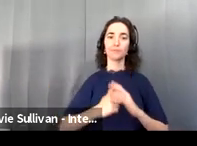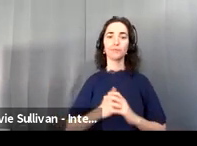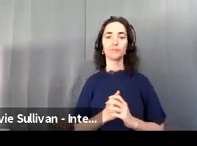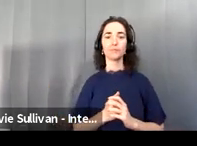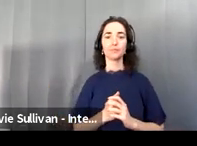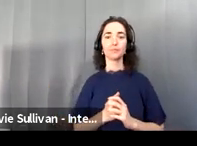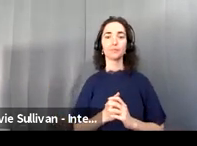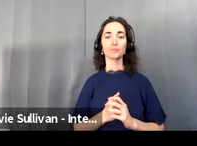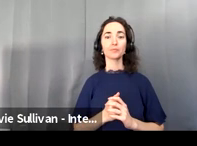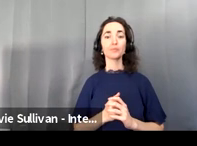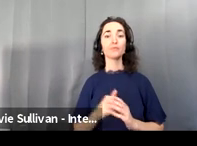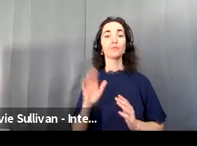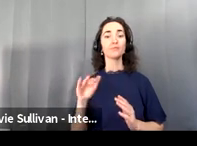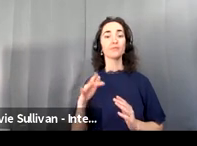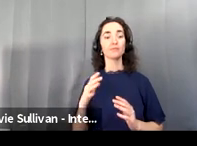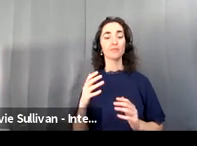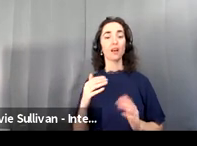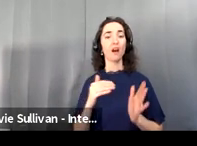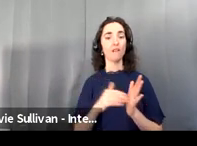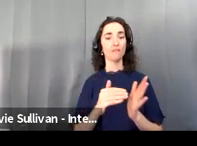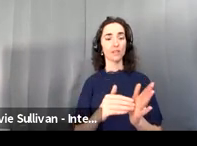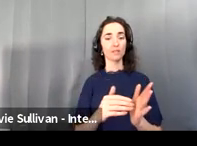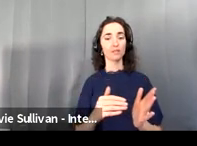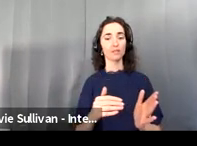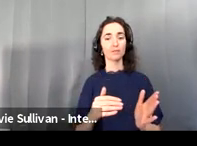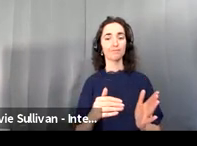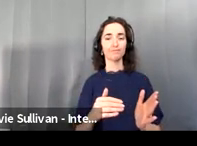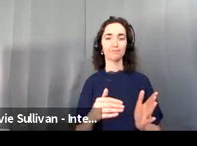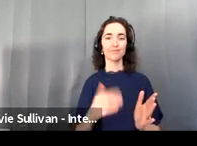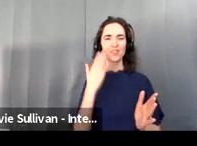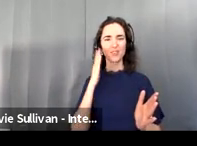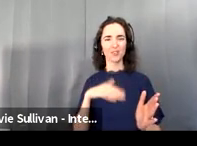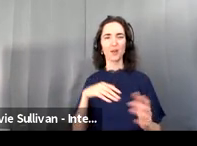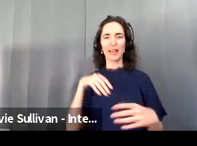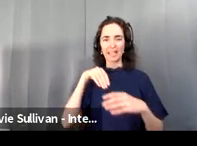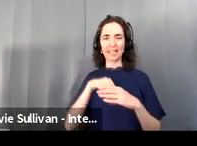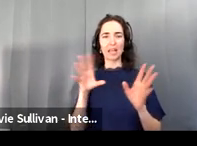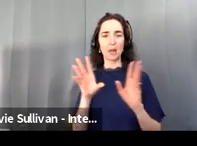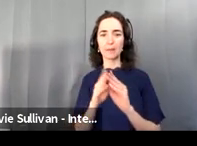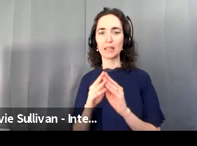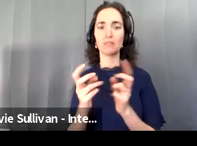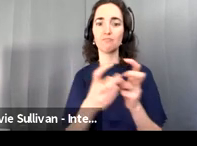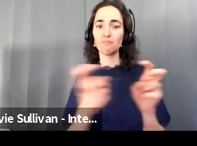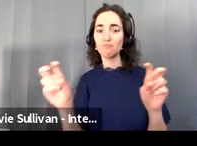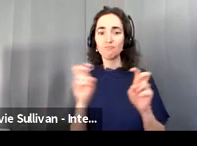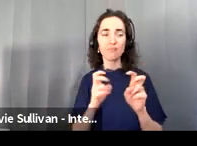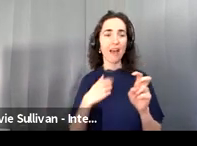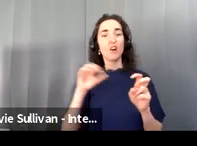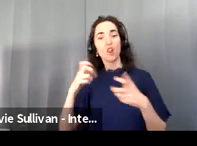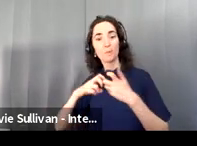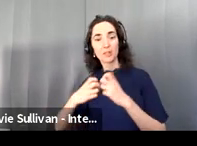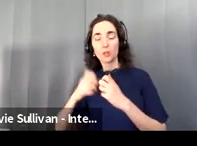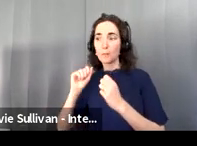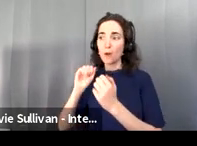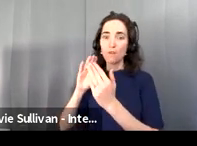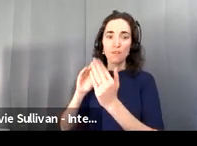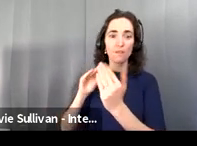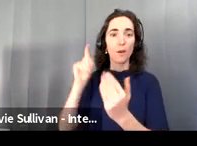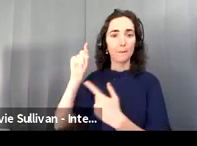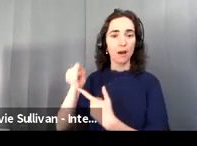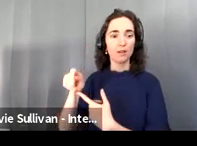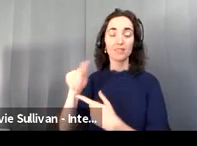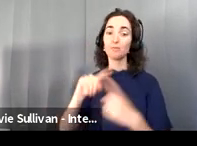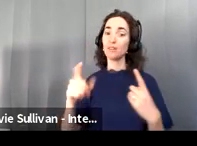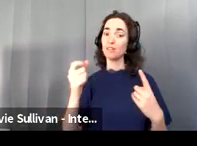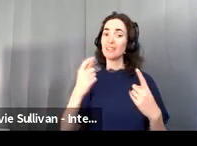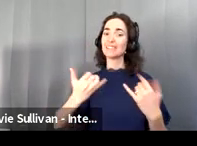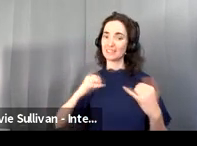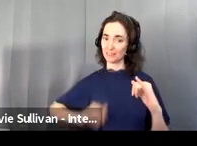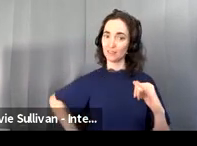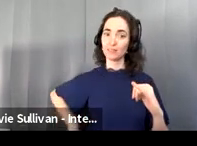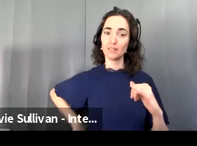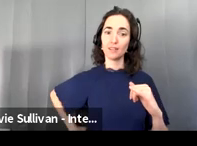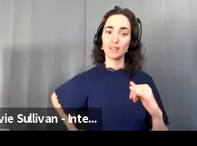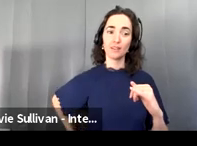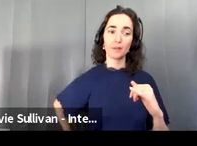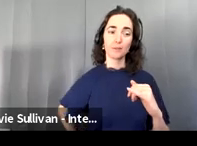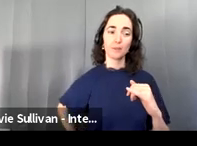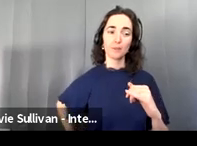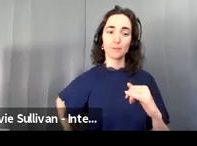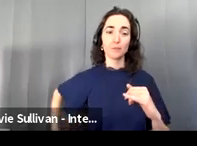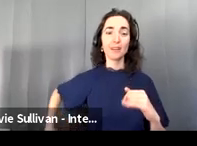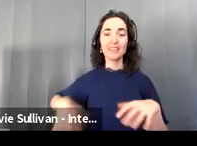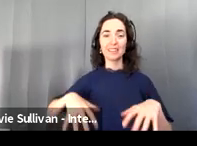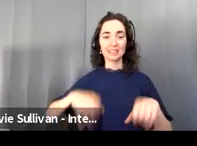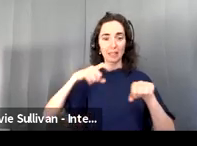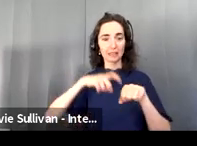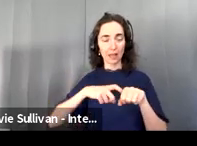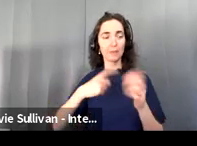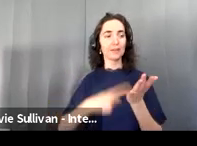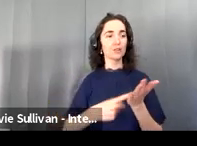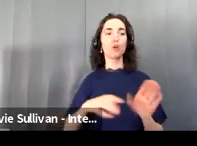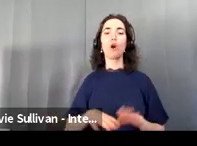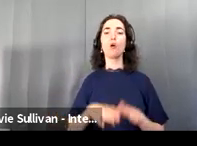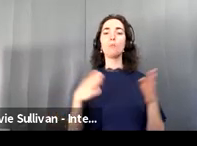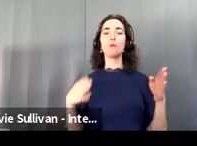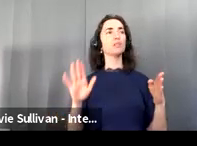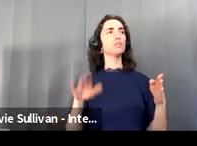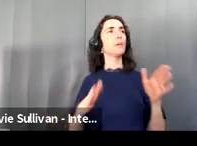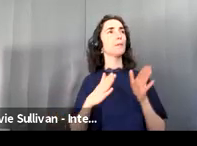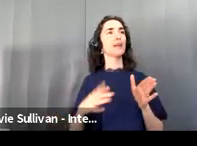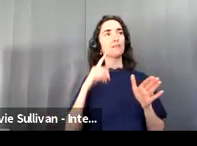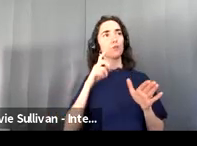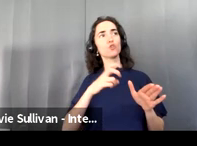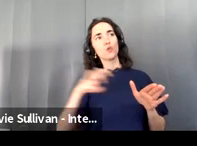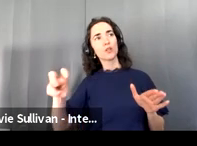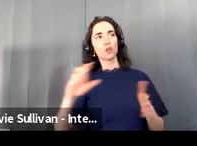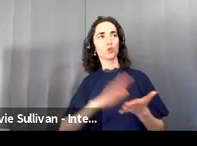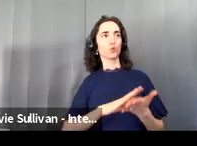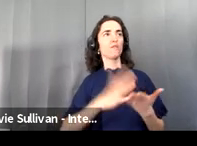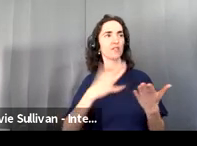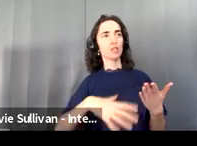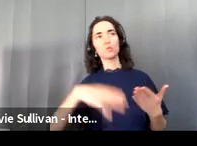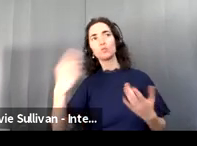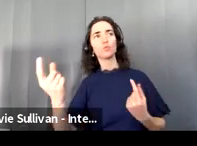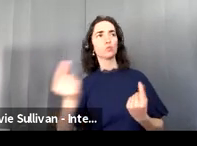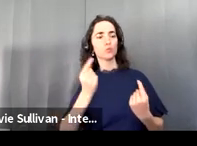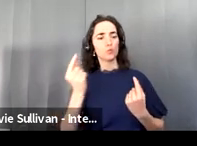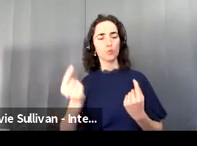And a lot of times you know I realize that you know when you're in IEP meeting there may be some other issues, but this is very important to take the time and actually have a really good candid discussion about the transition page of the, of the IEP,